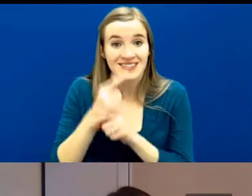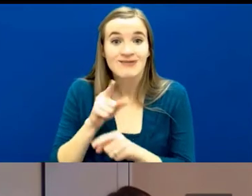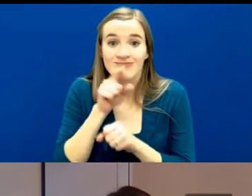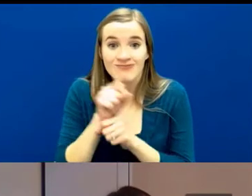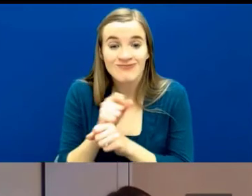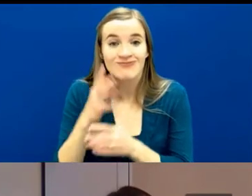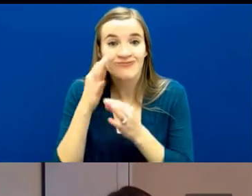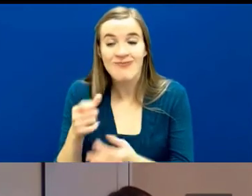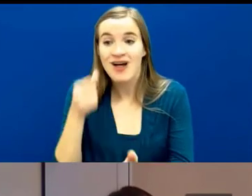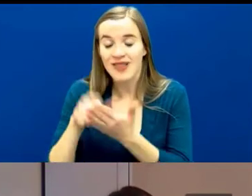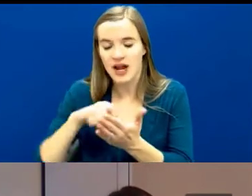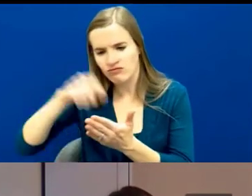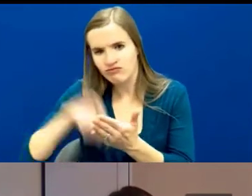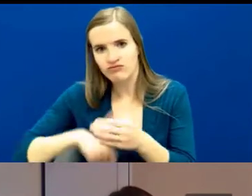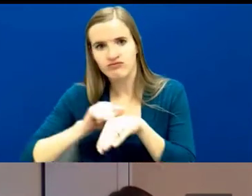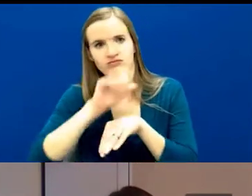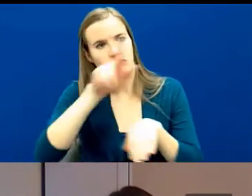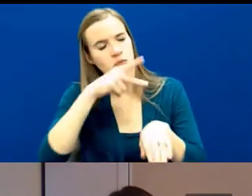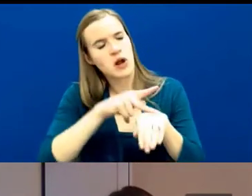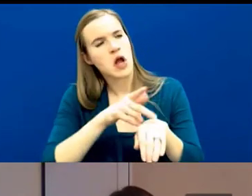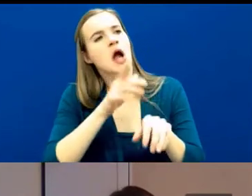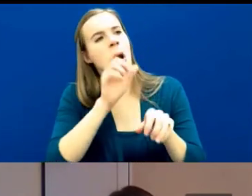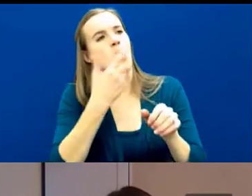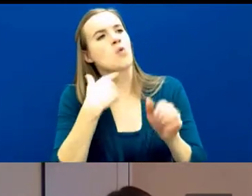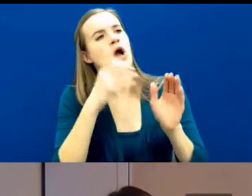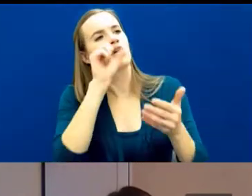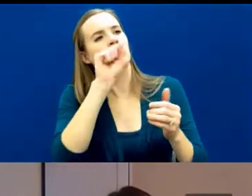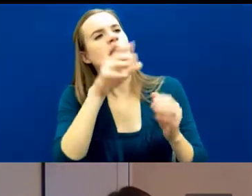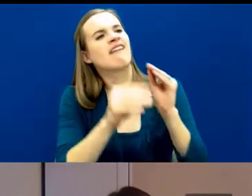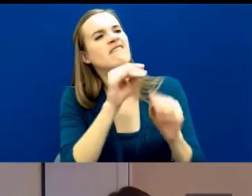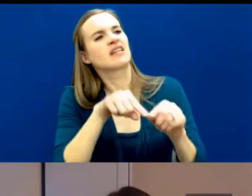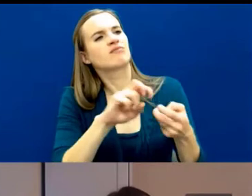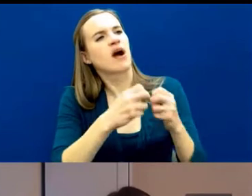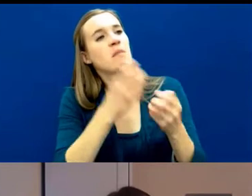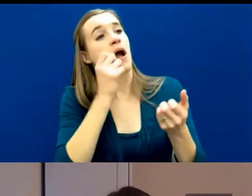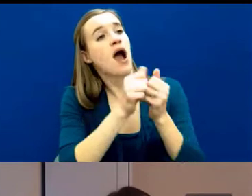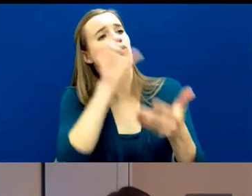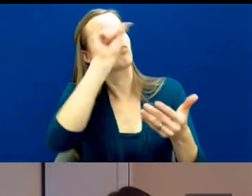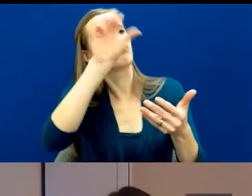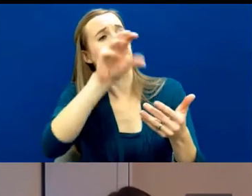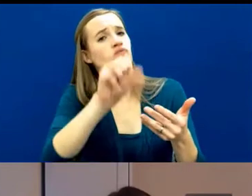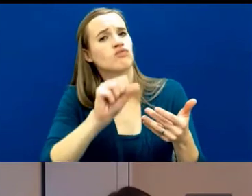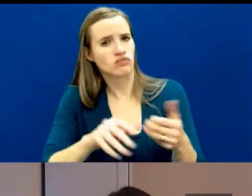explaining how the principal could fix it. And, and, you know, by the